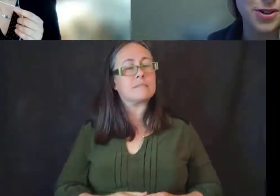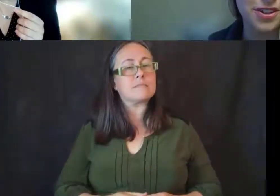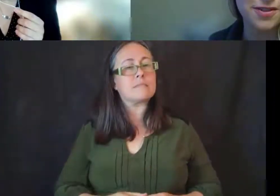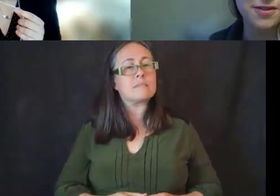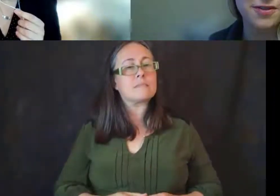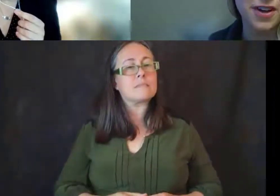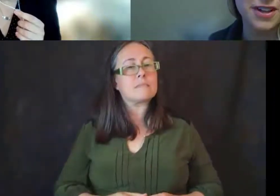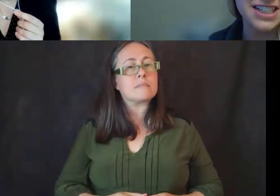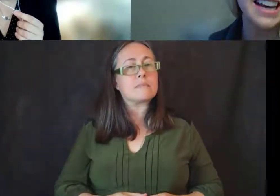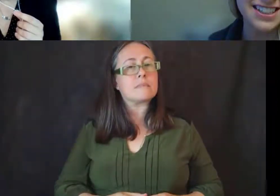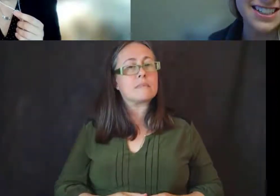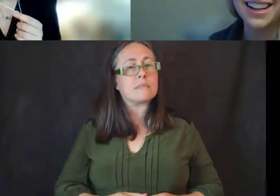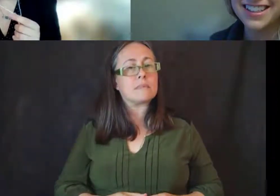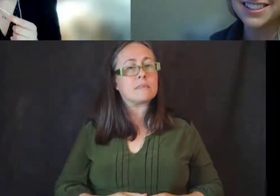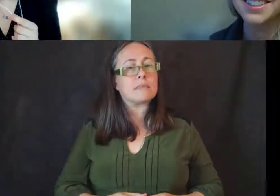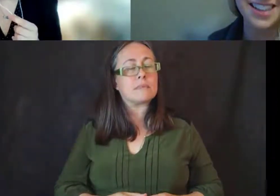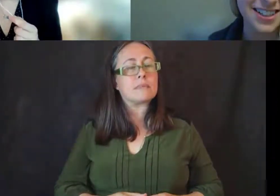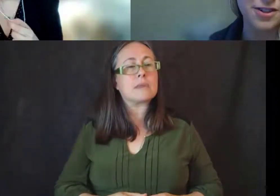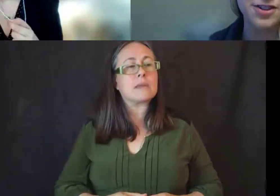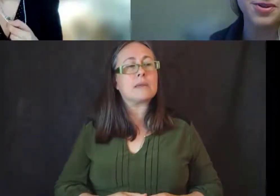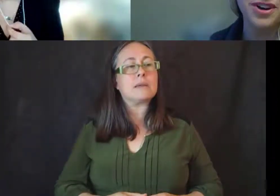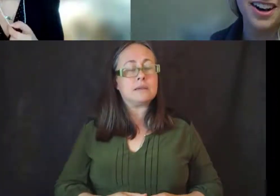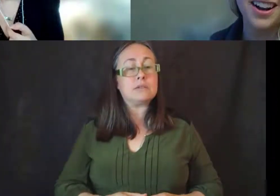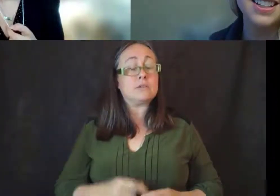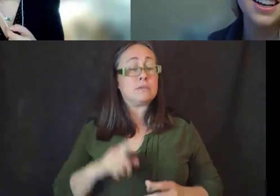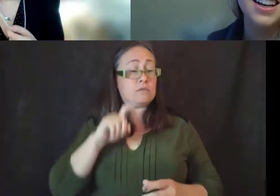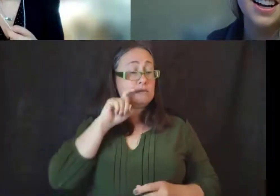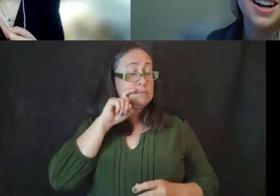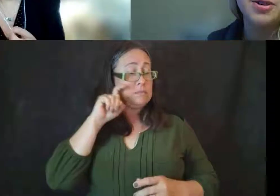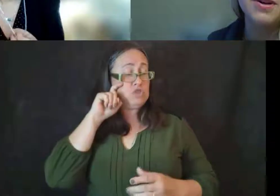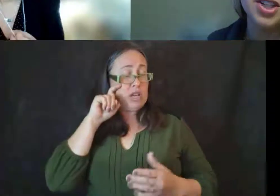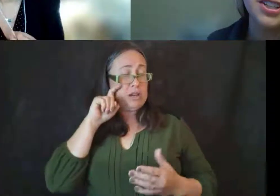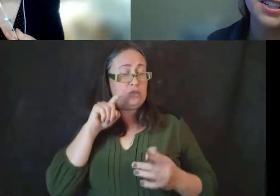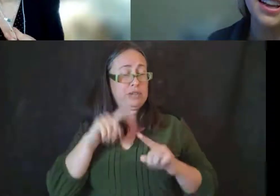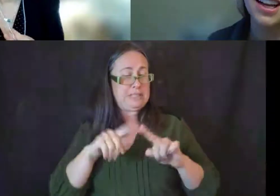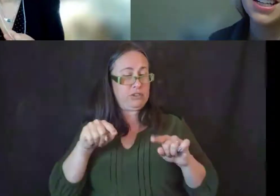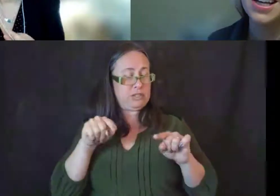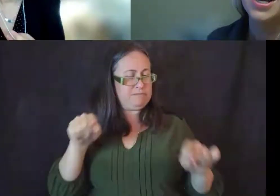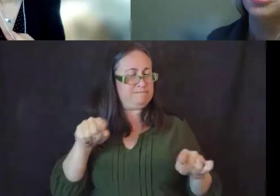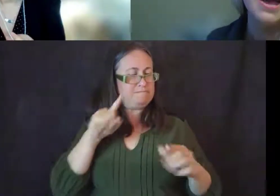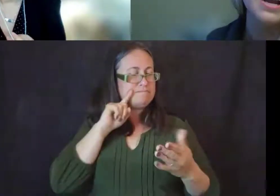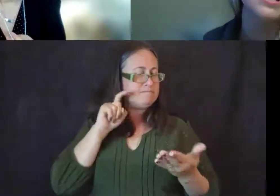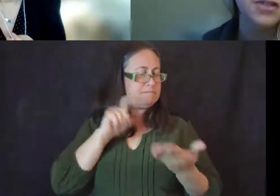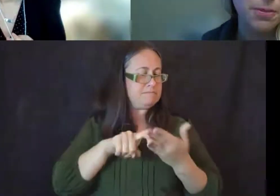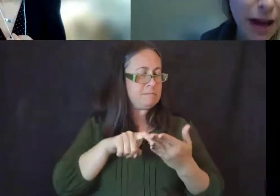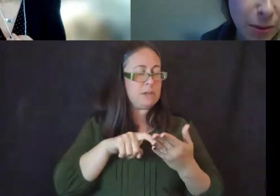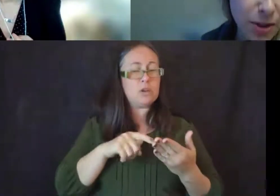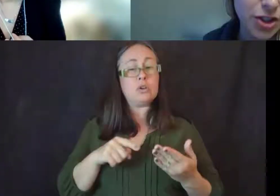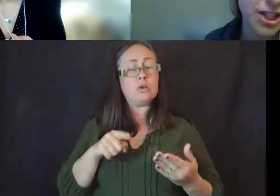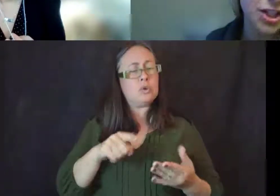for detect sex differences or not. You mentioned that you may not have to power your studies.